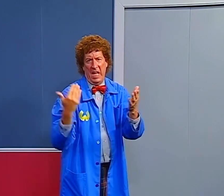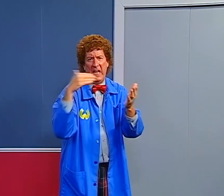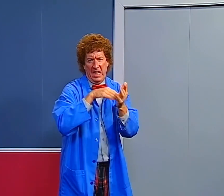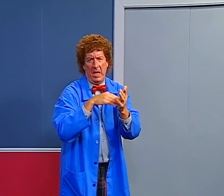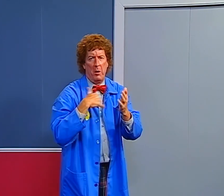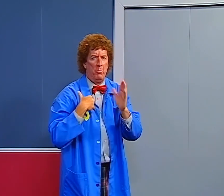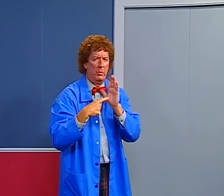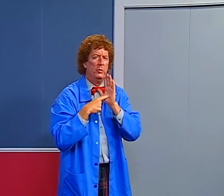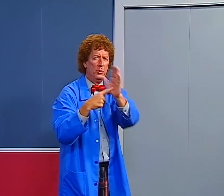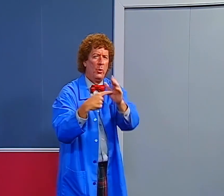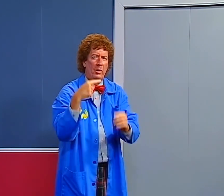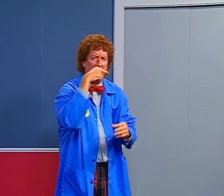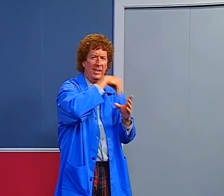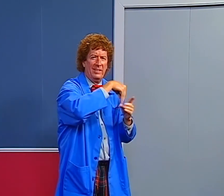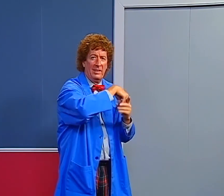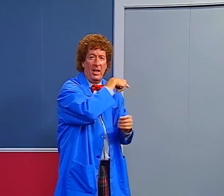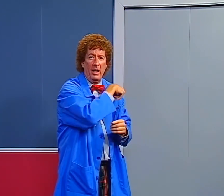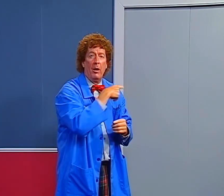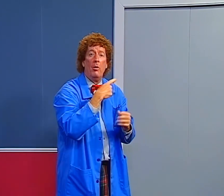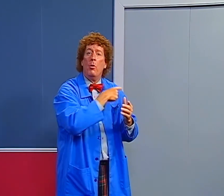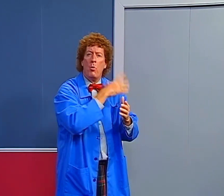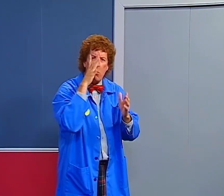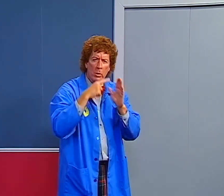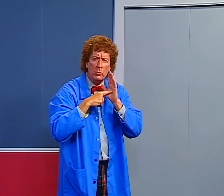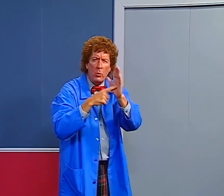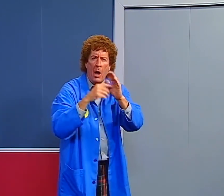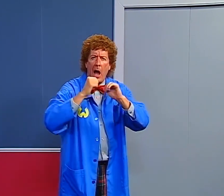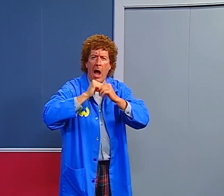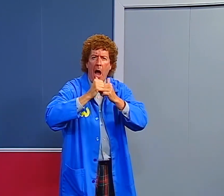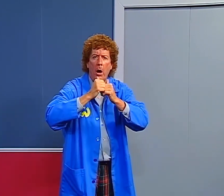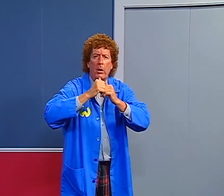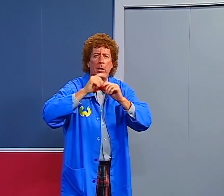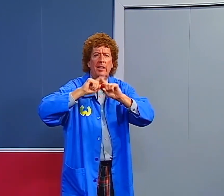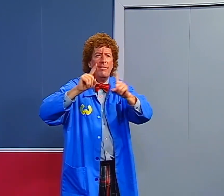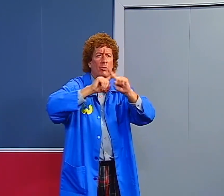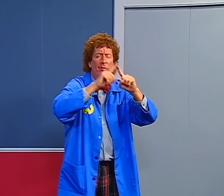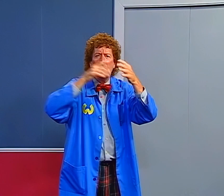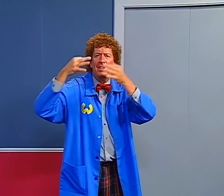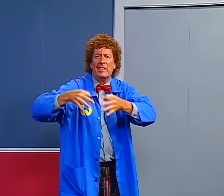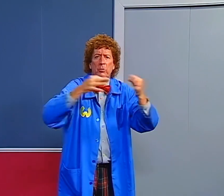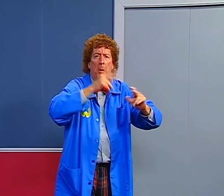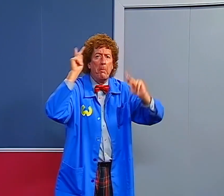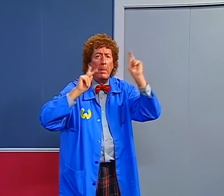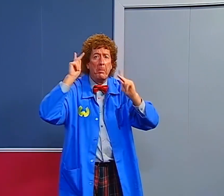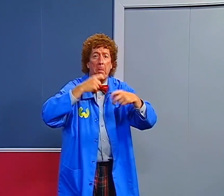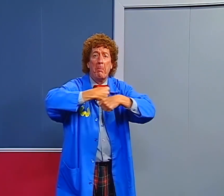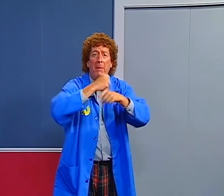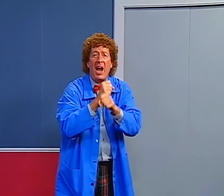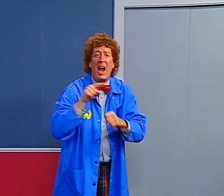SO IT'S READY TO USE THE NEXT TIME. I WANT TO USE THE HOLOGRAM ROOM NOW